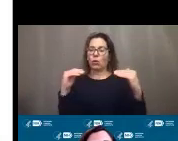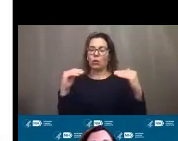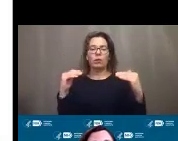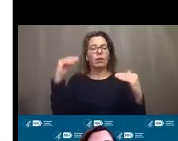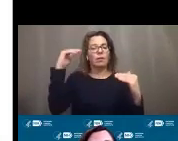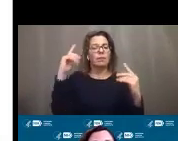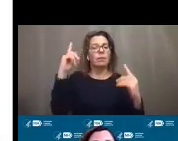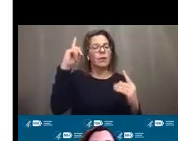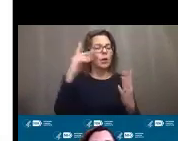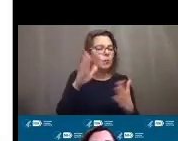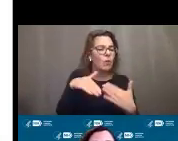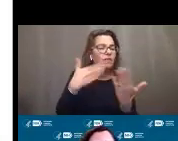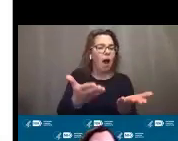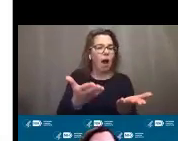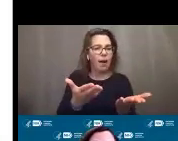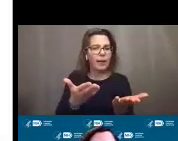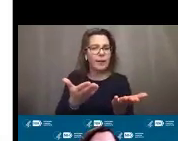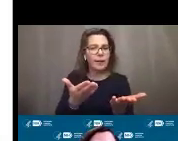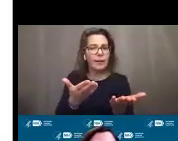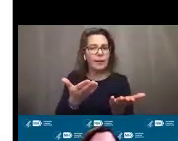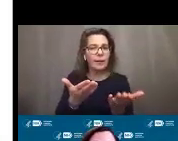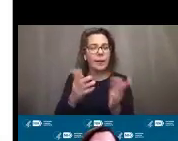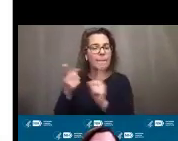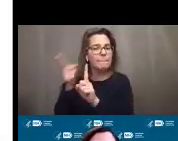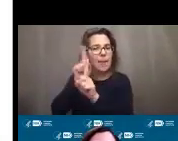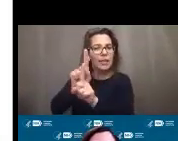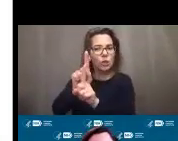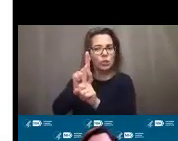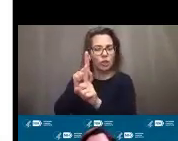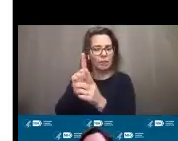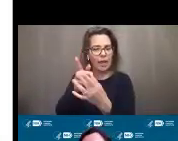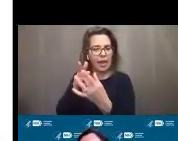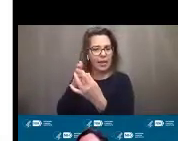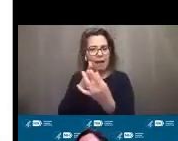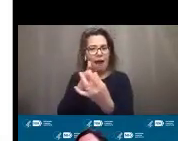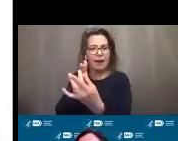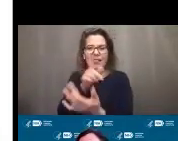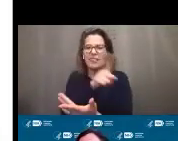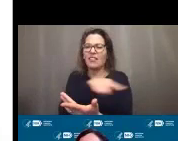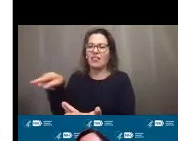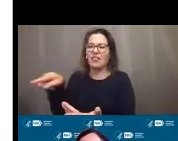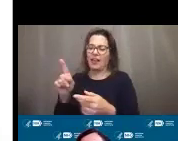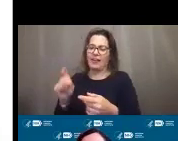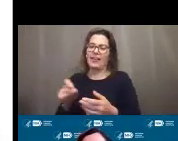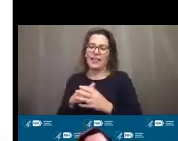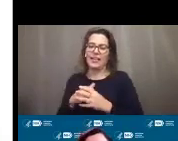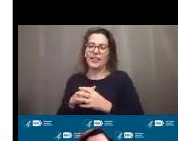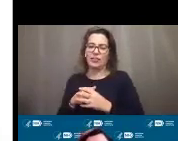Do you have an R21, R03, R15,